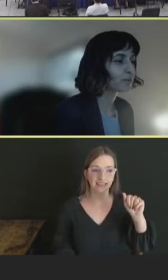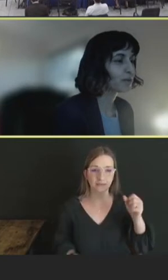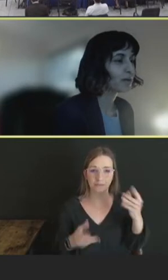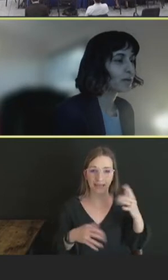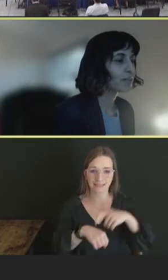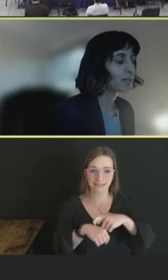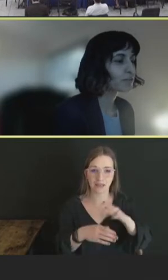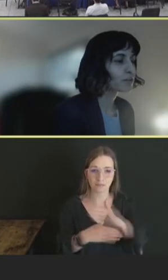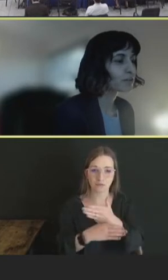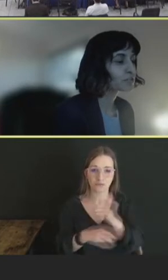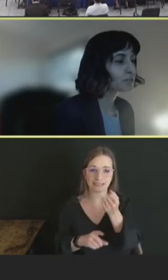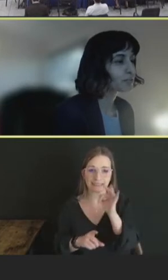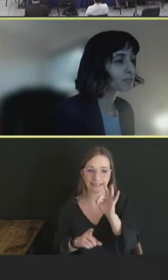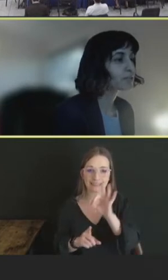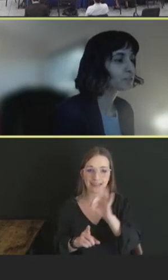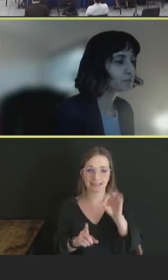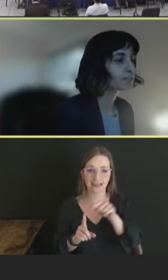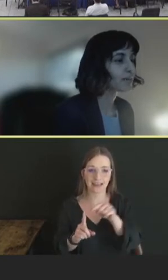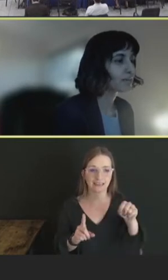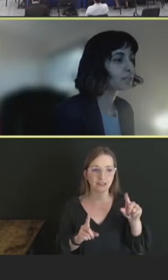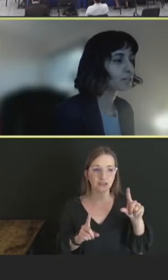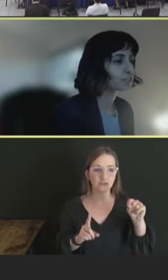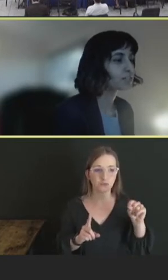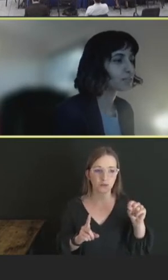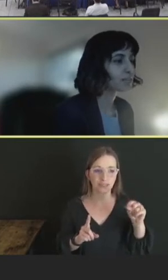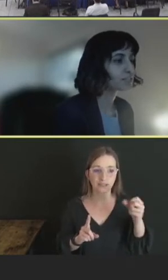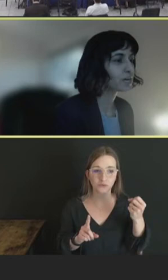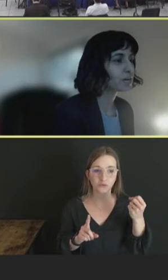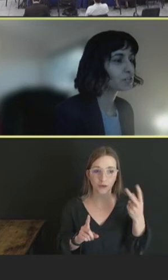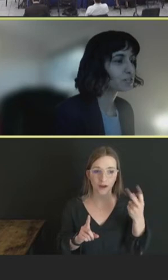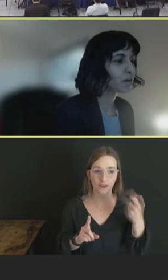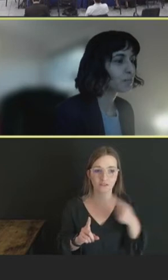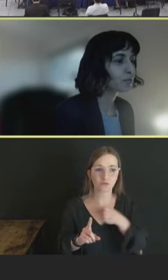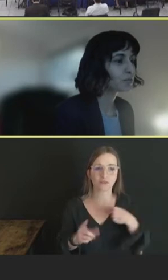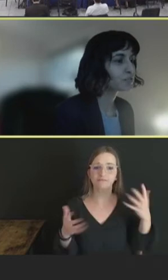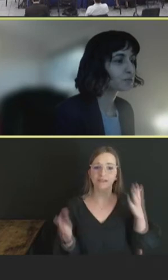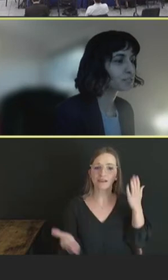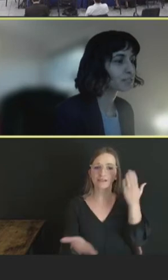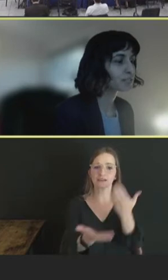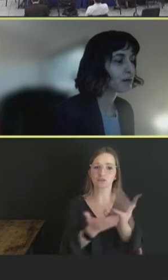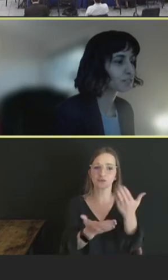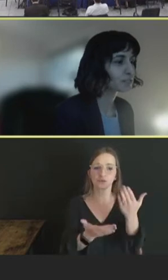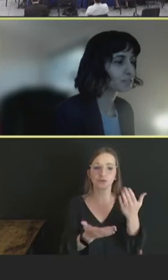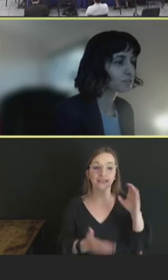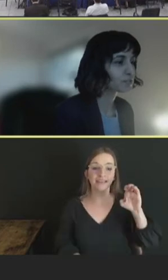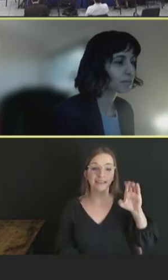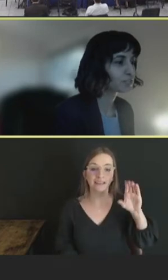and they have concluded that ecological studies should not be used to assess causal association